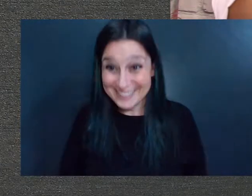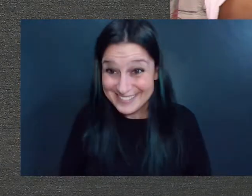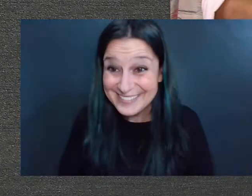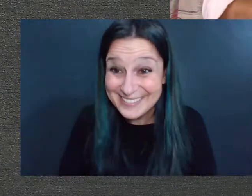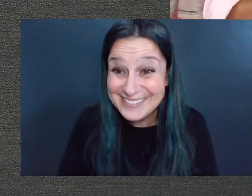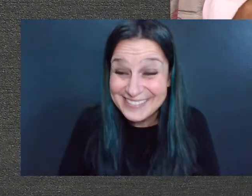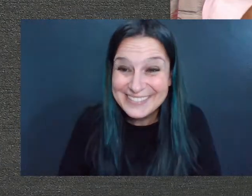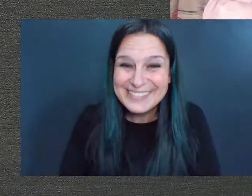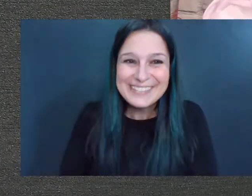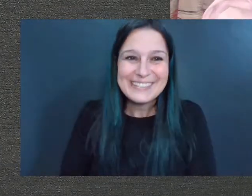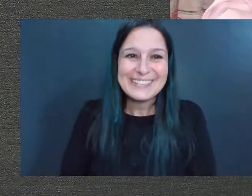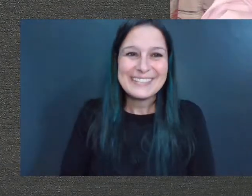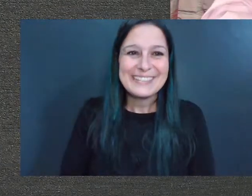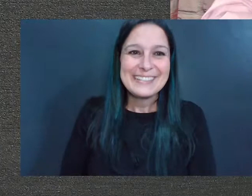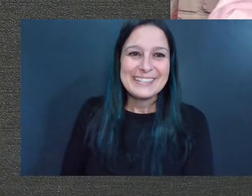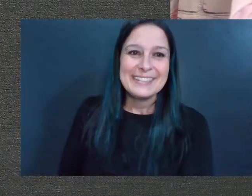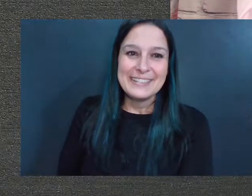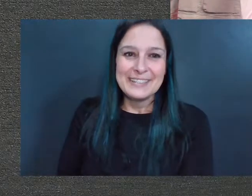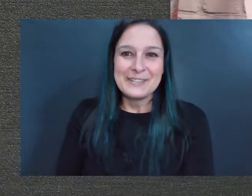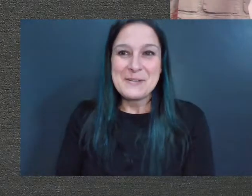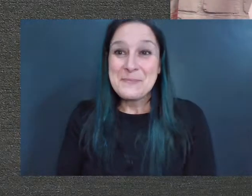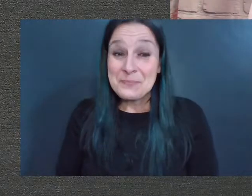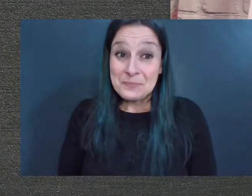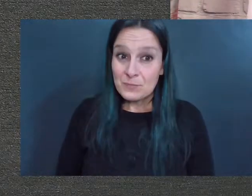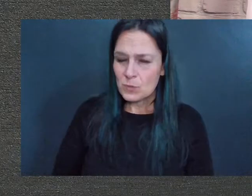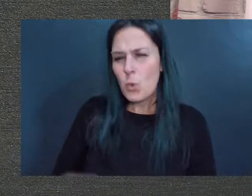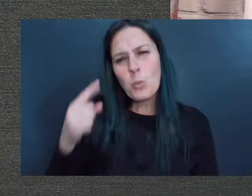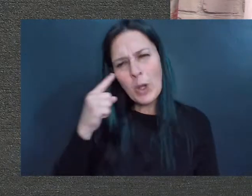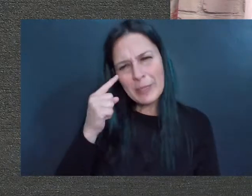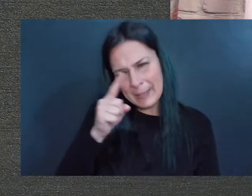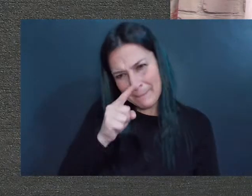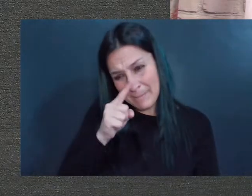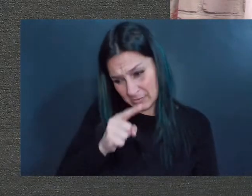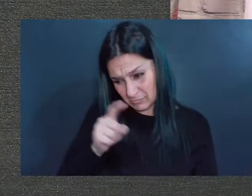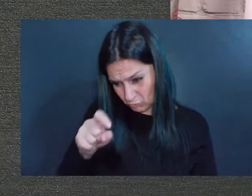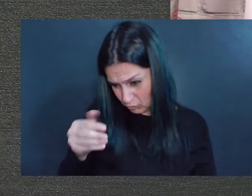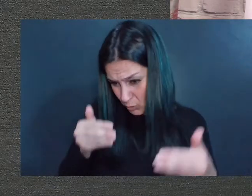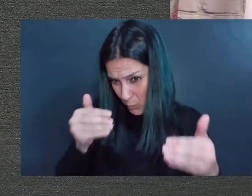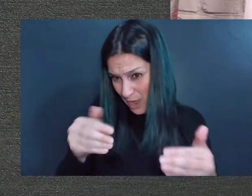So what do you think, mouse? Do you think we should read your story?